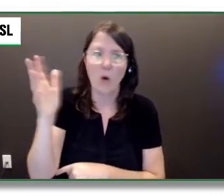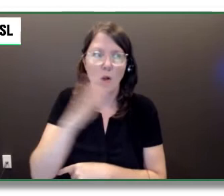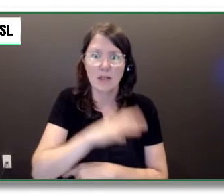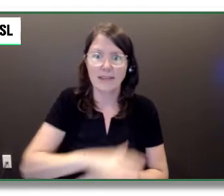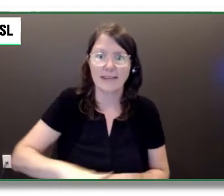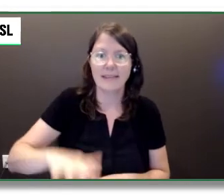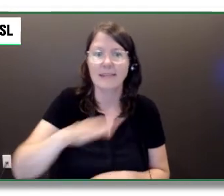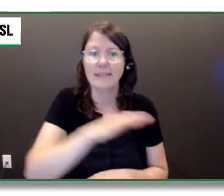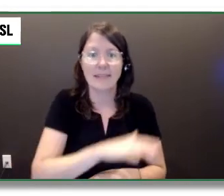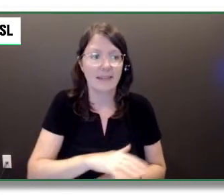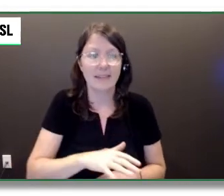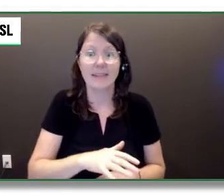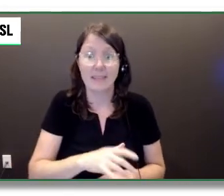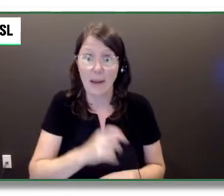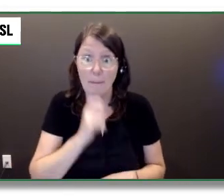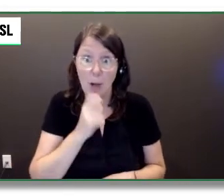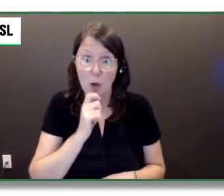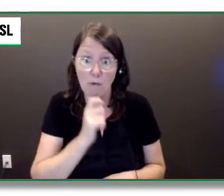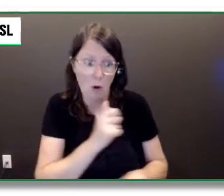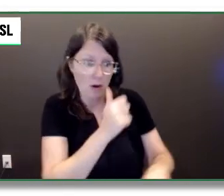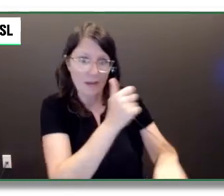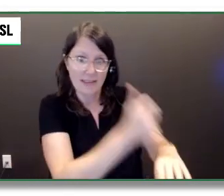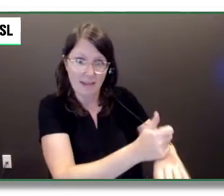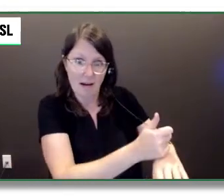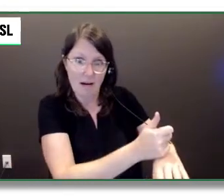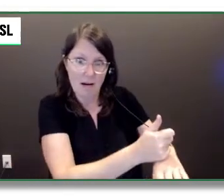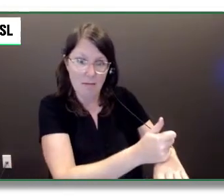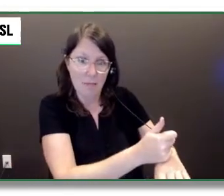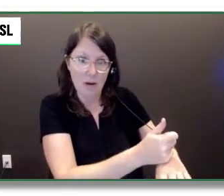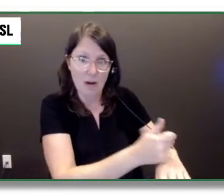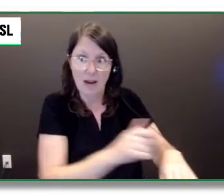which they do by having microphones set up in remote force all around the world